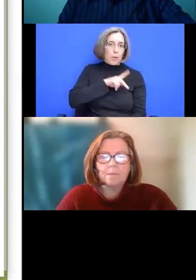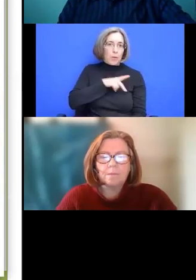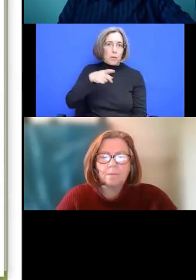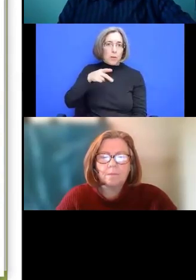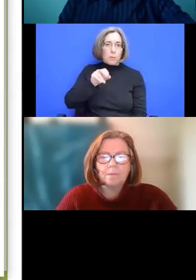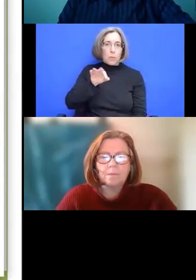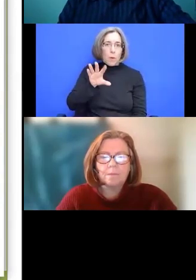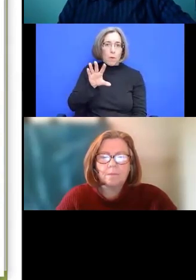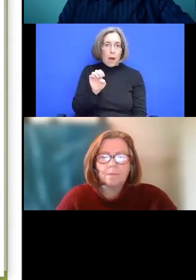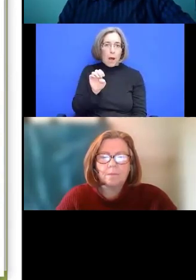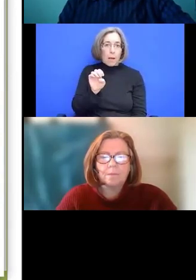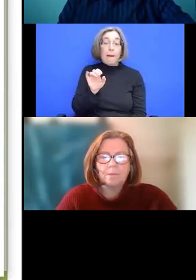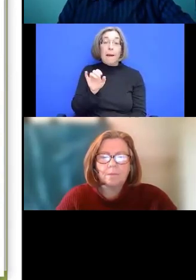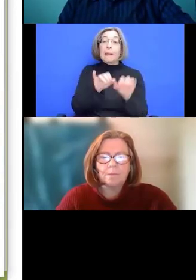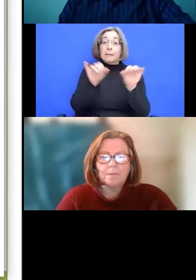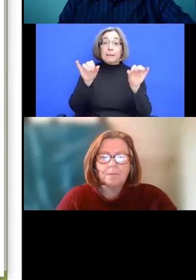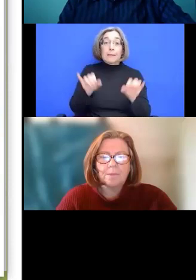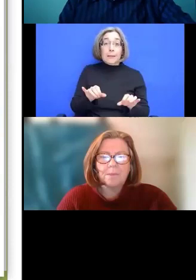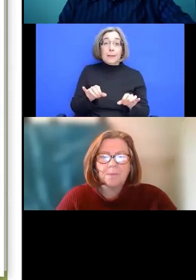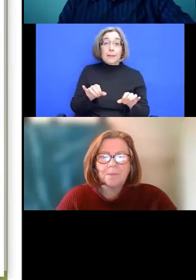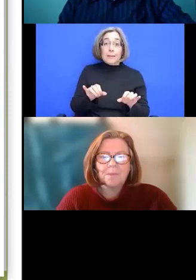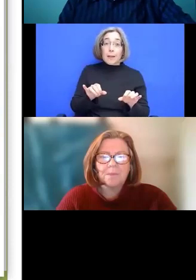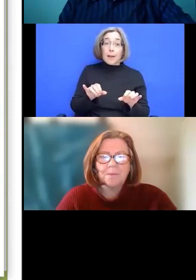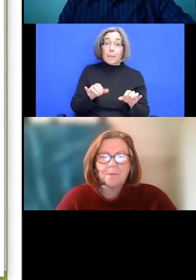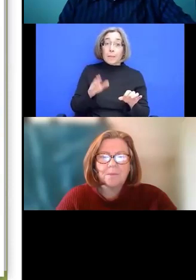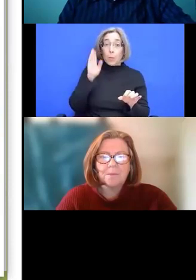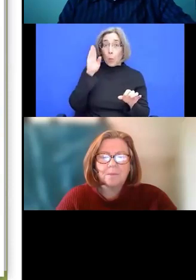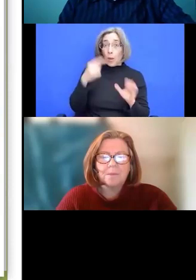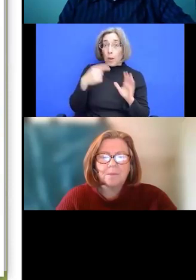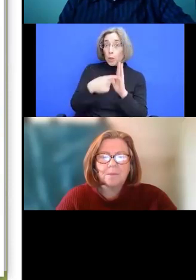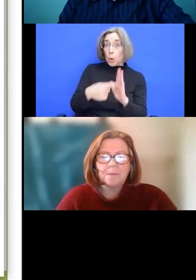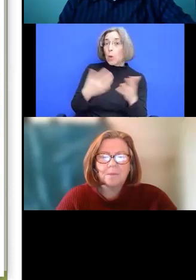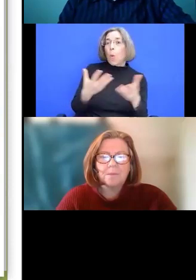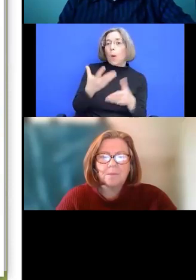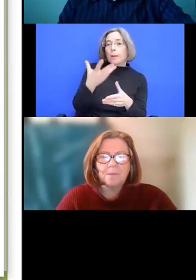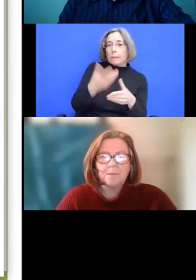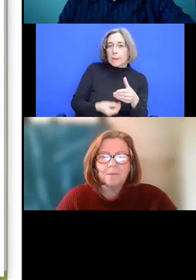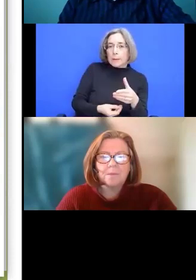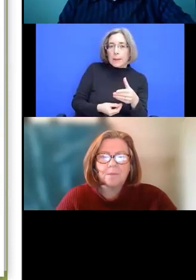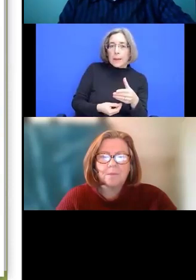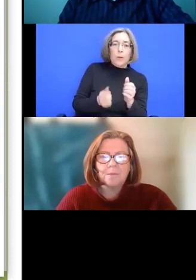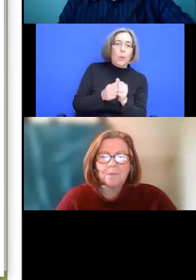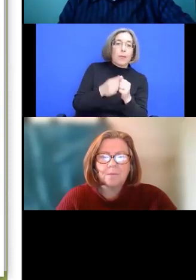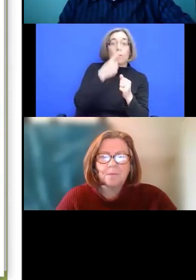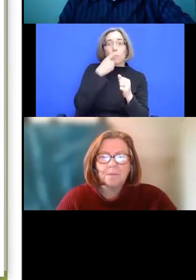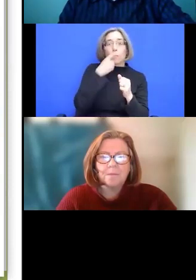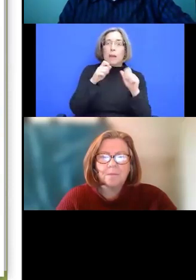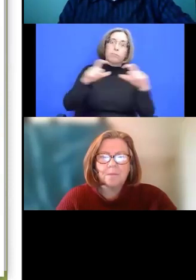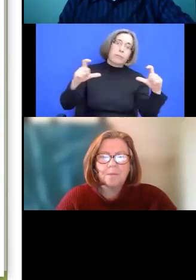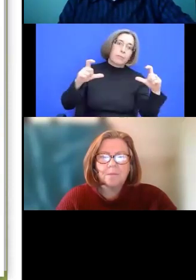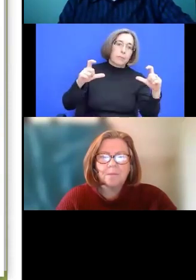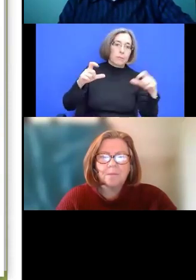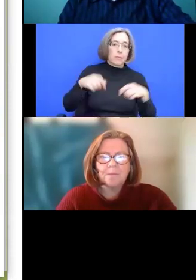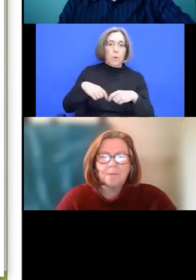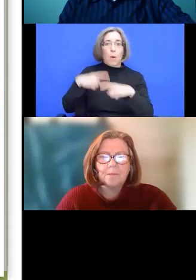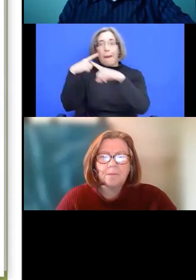in that it will show you what is missing with color coding and icons like red x icons versus check marks.